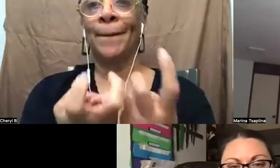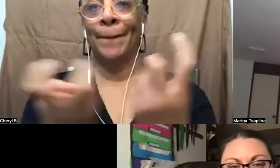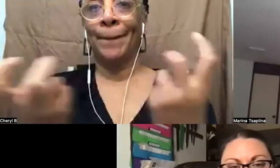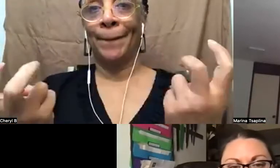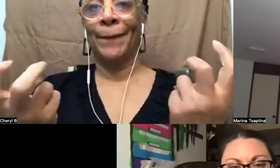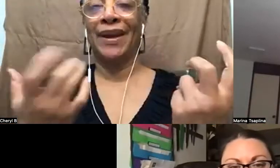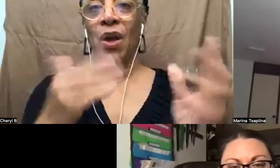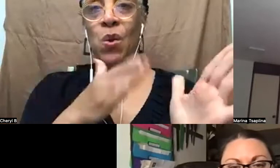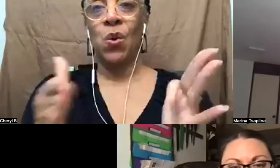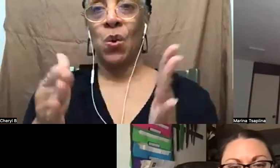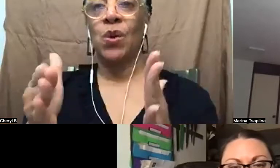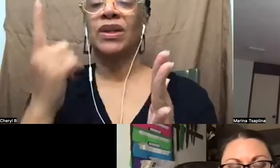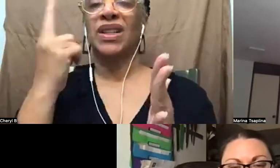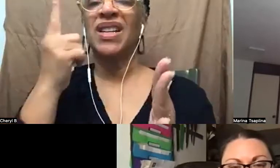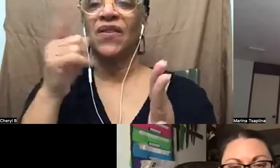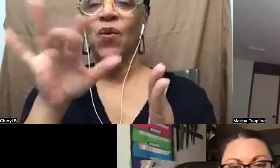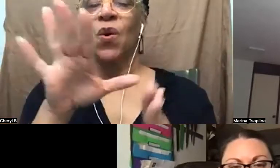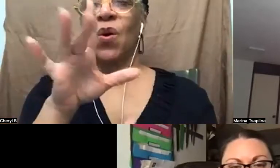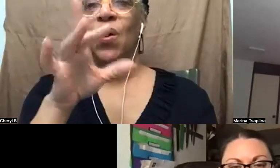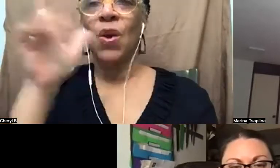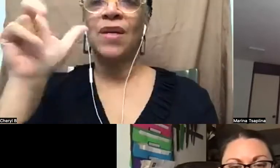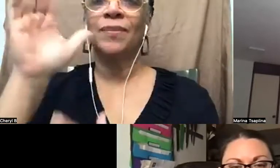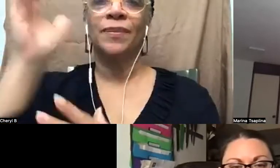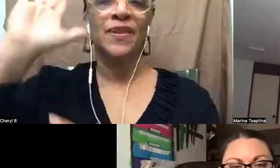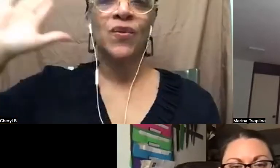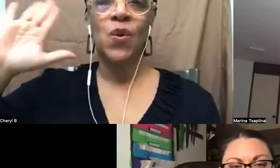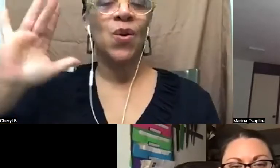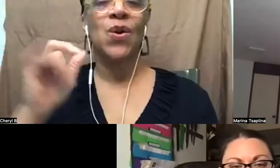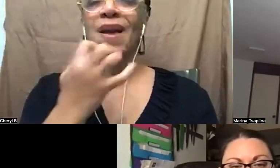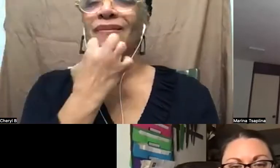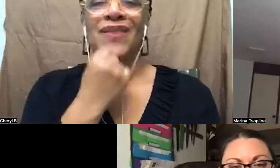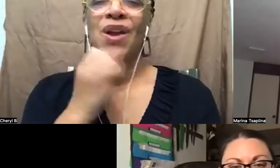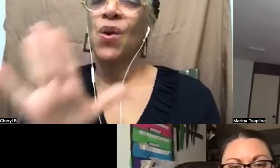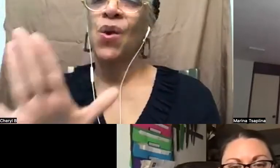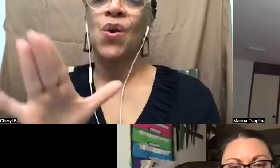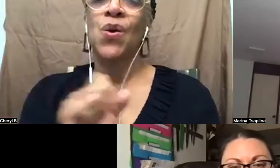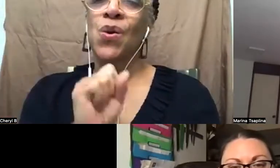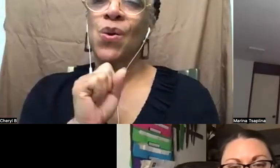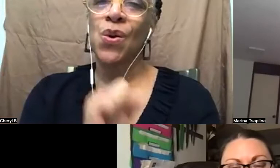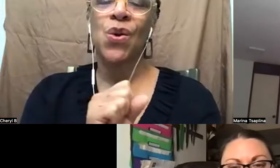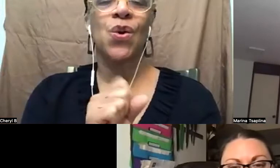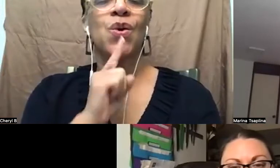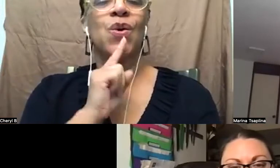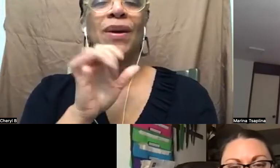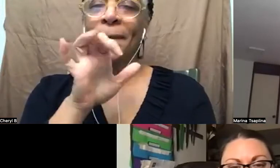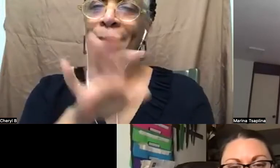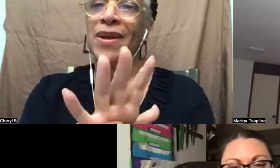What I value deeply about hir work is hir unflinching commitment to speak difficult truths.